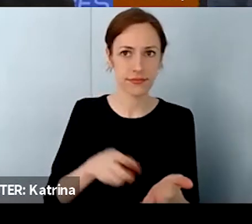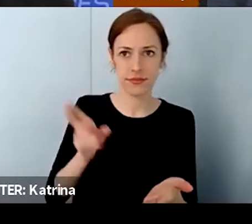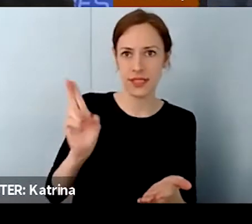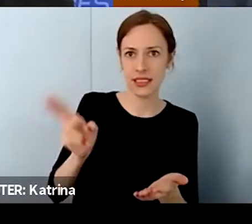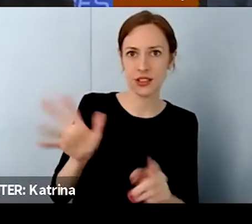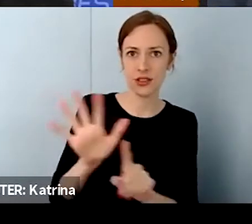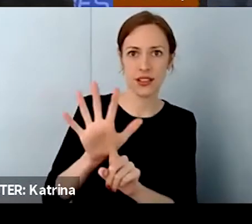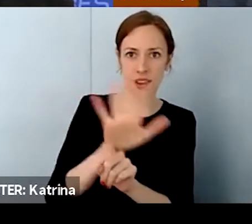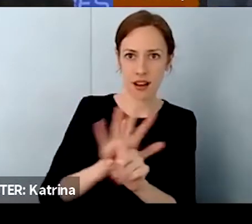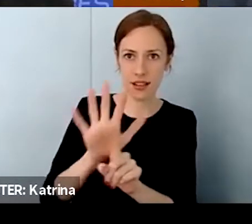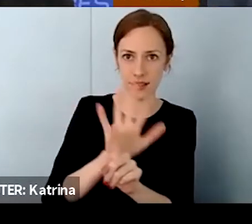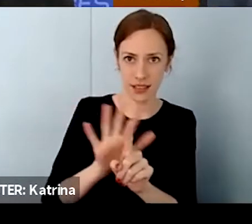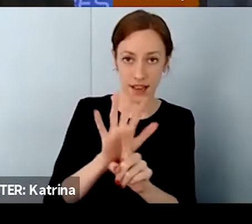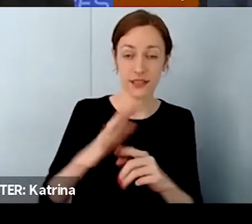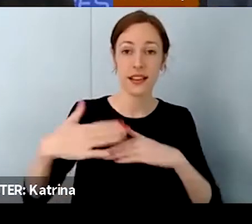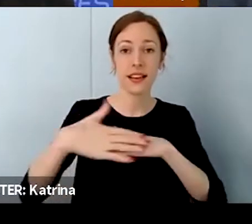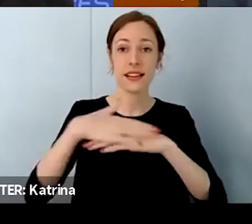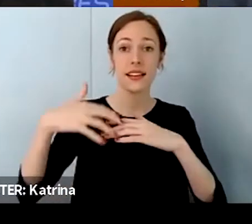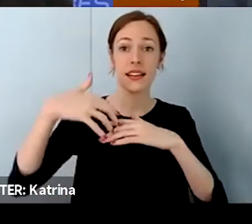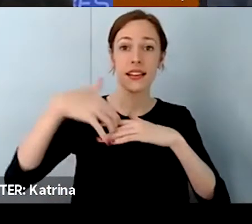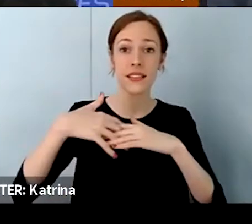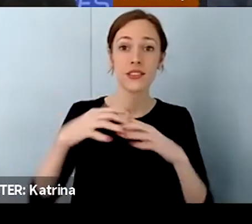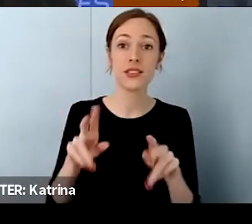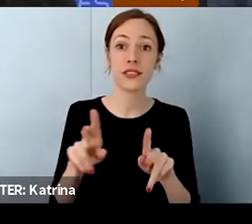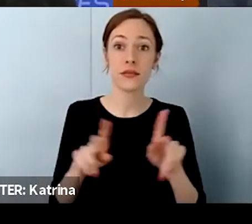indigenous peoples on whose lands It is located.